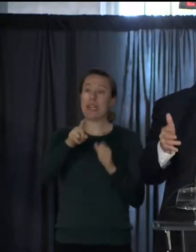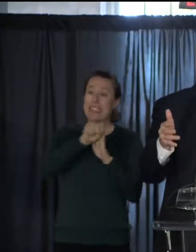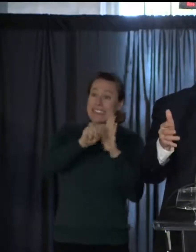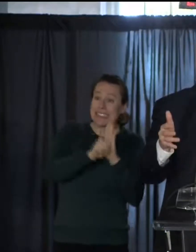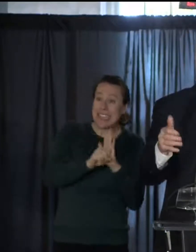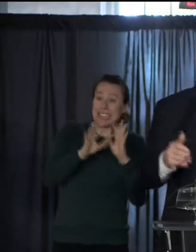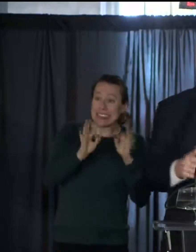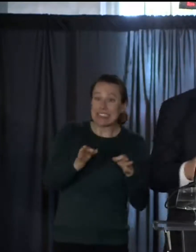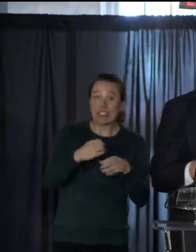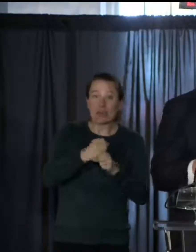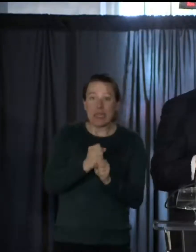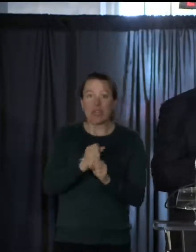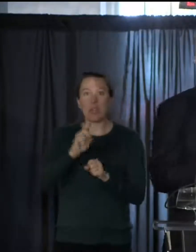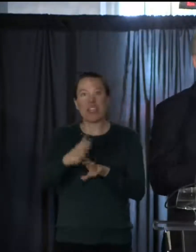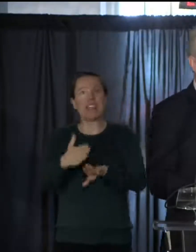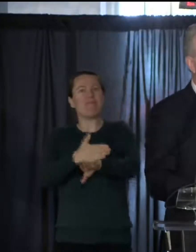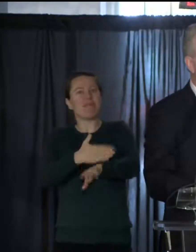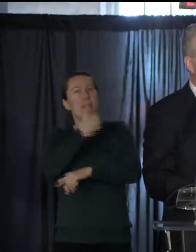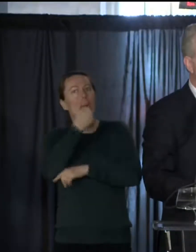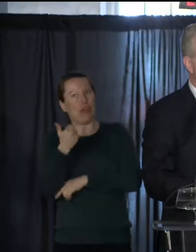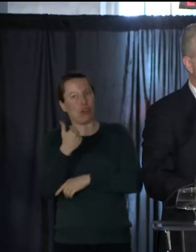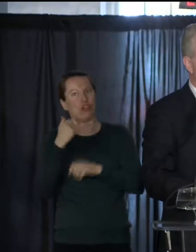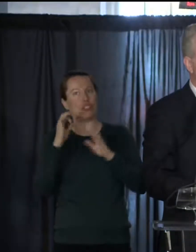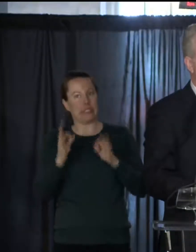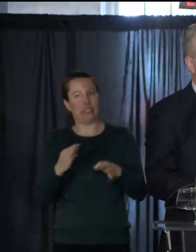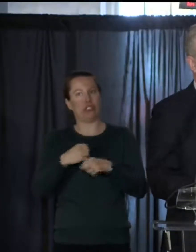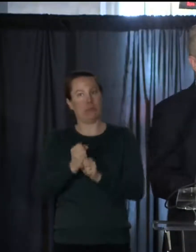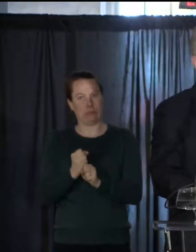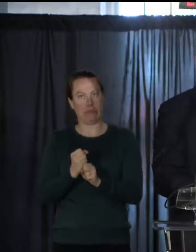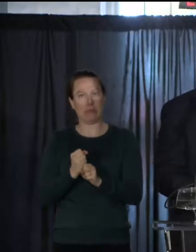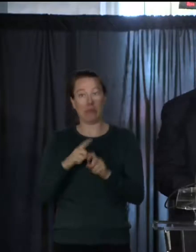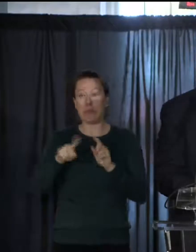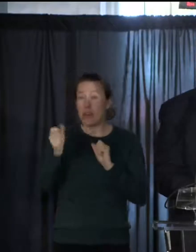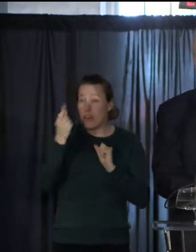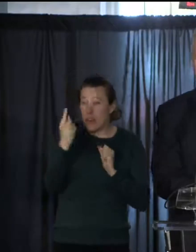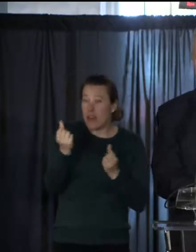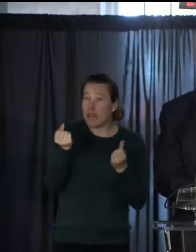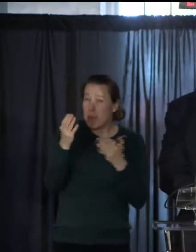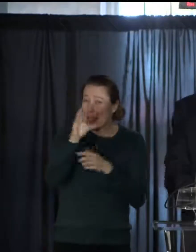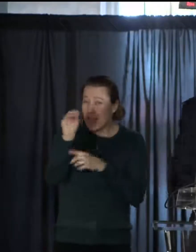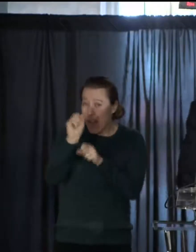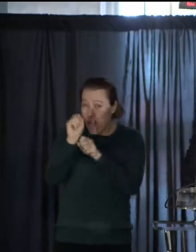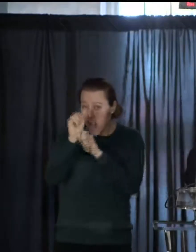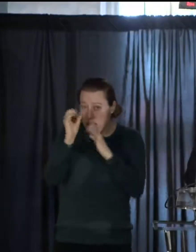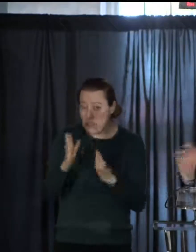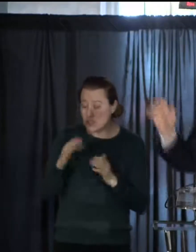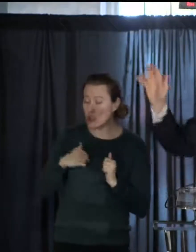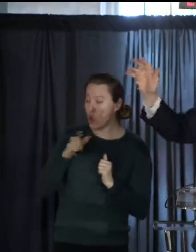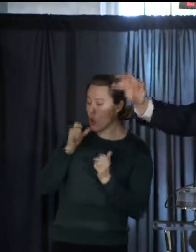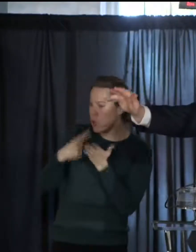FEDERAL DECISION MAKING BUT WE HAVE A LOT OF COLLEAGUES WHO WHEN WE ARE TALKING ABOUT SETTING FEDERAL POLICY THEY SAY,